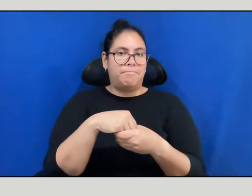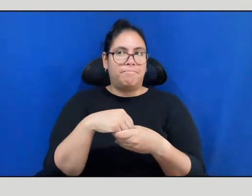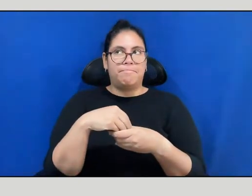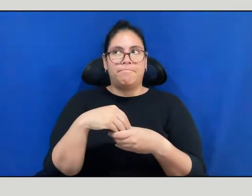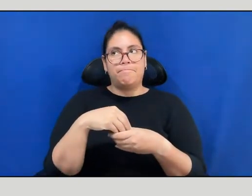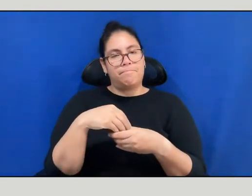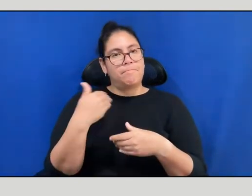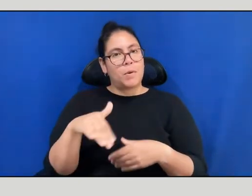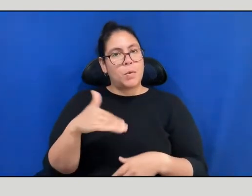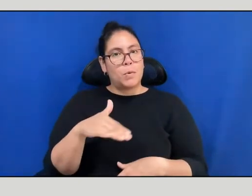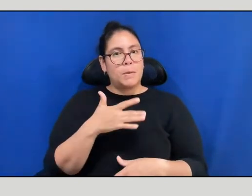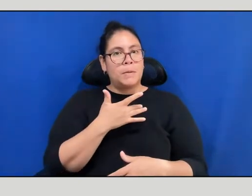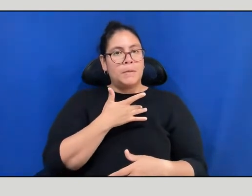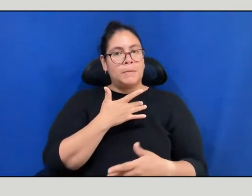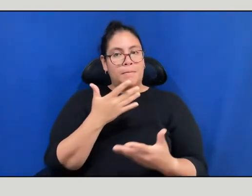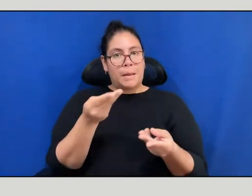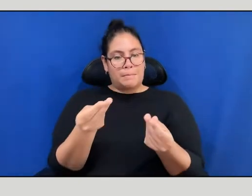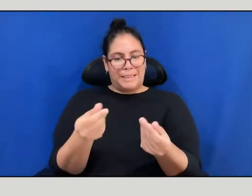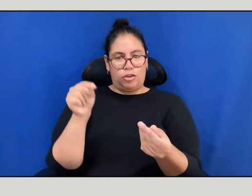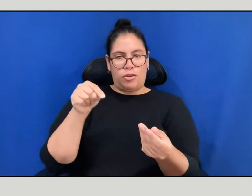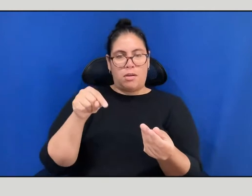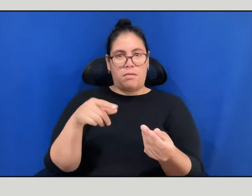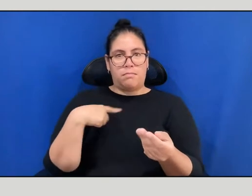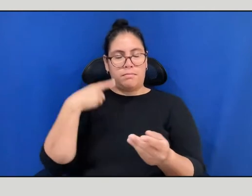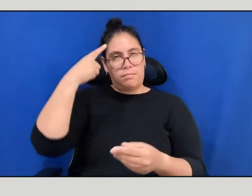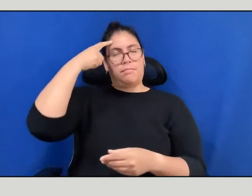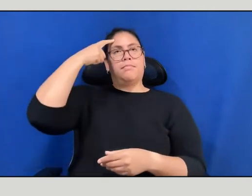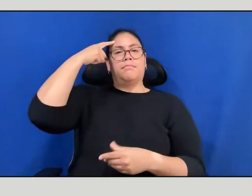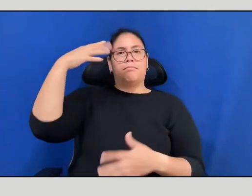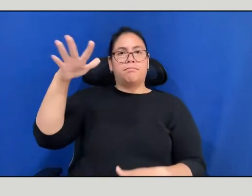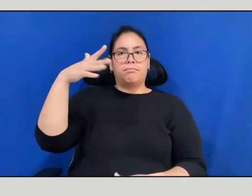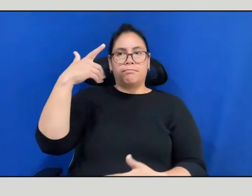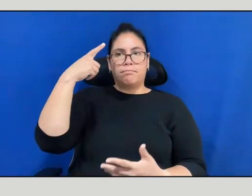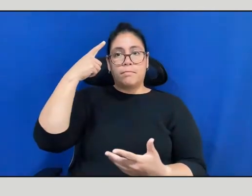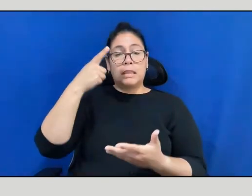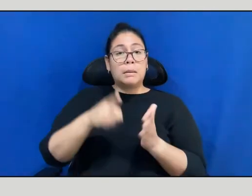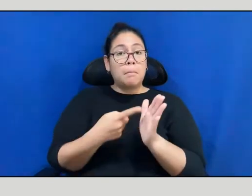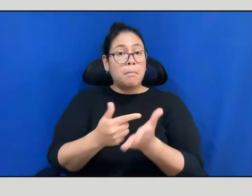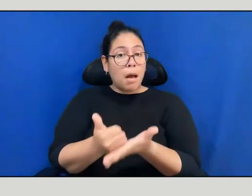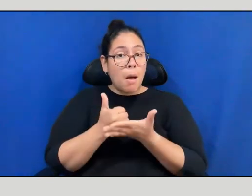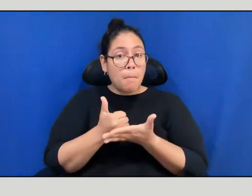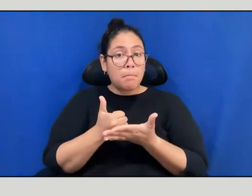in term of healing, helping. I remember then from my studio,